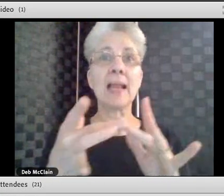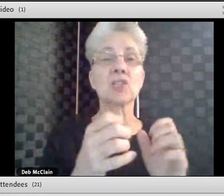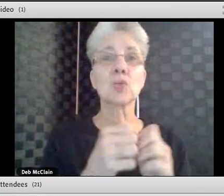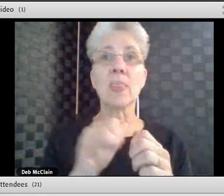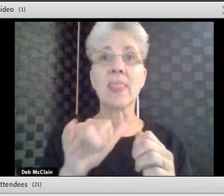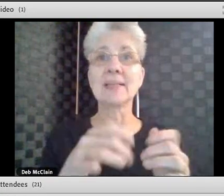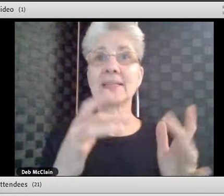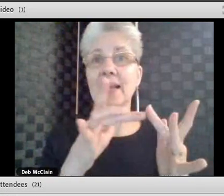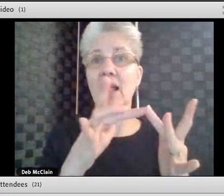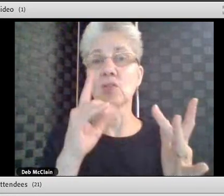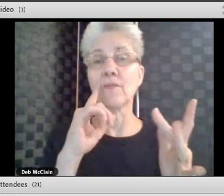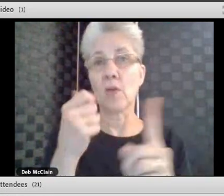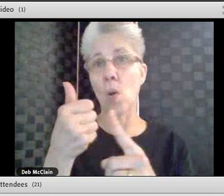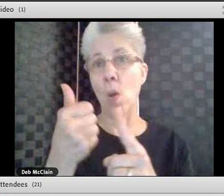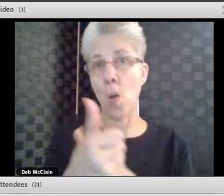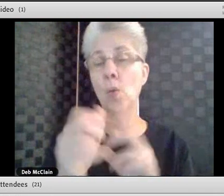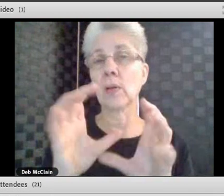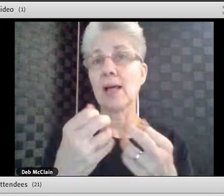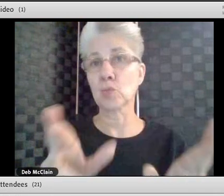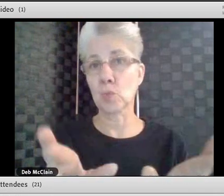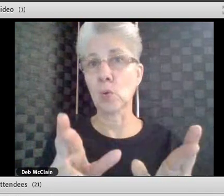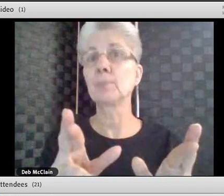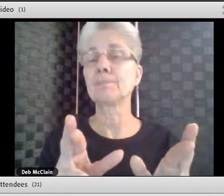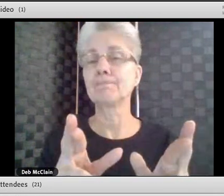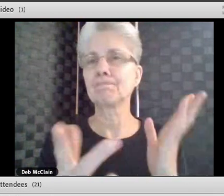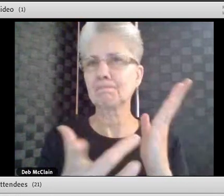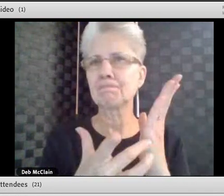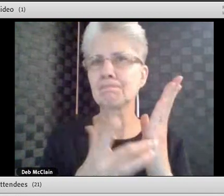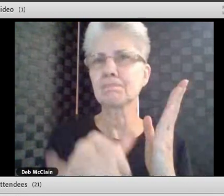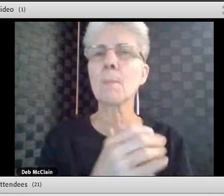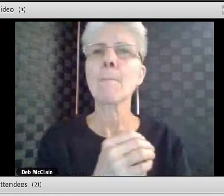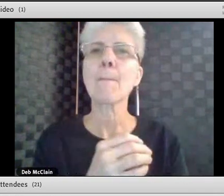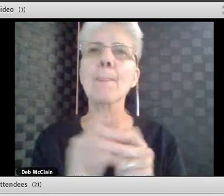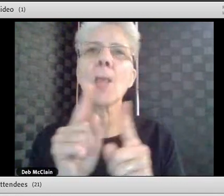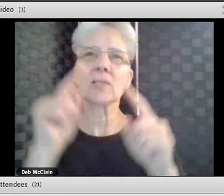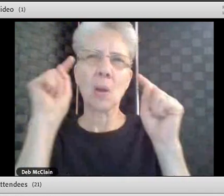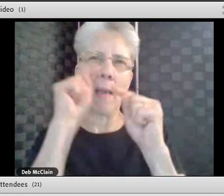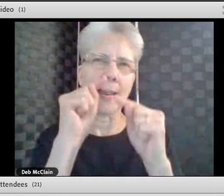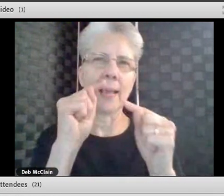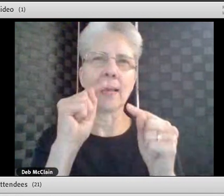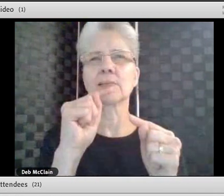So people see how they can make connections with this technology for their own classroom research.